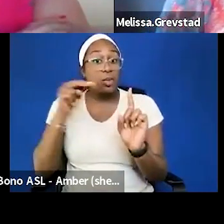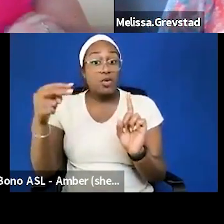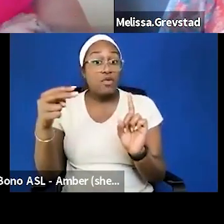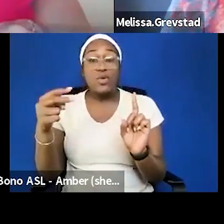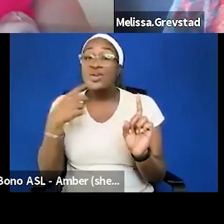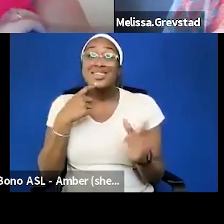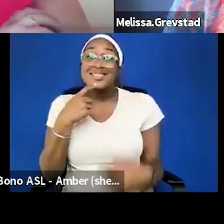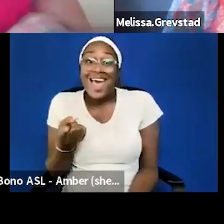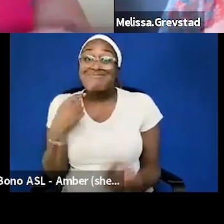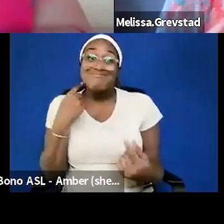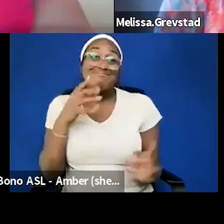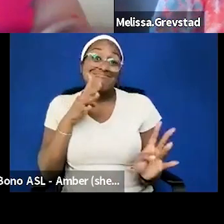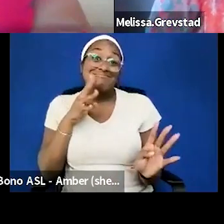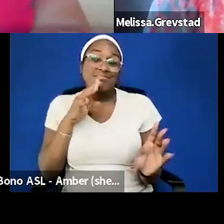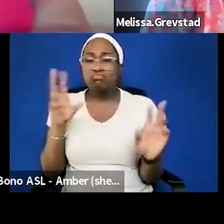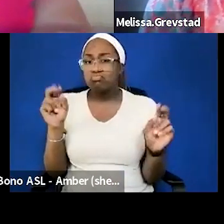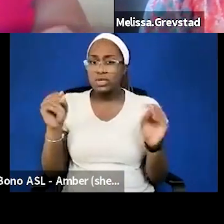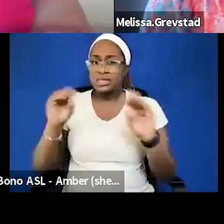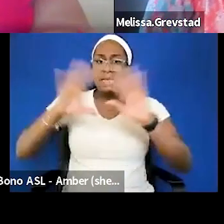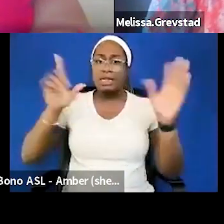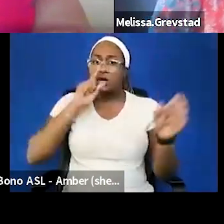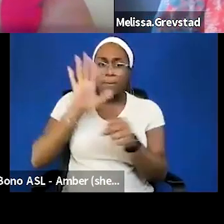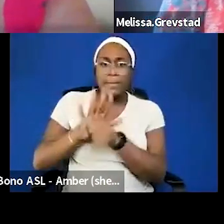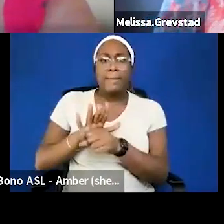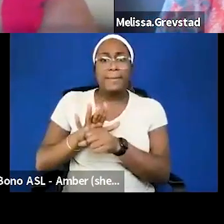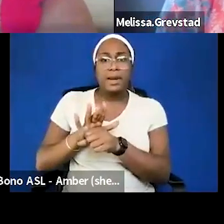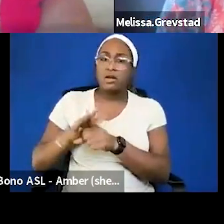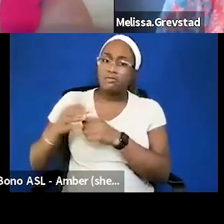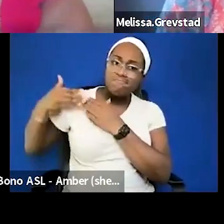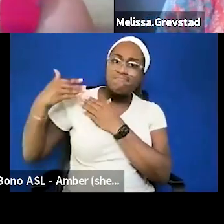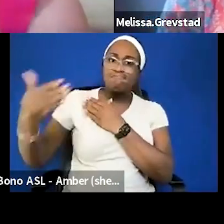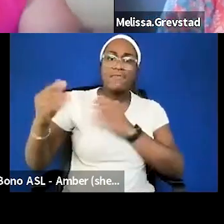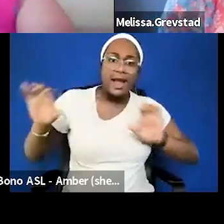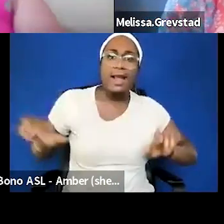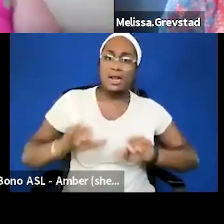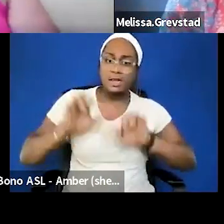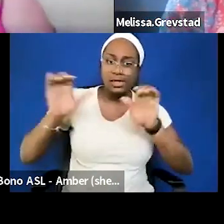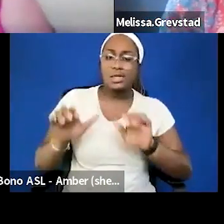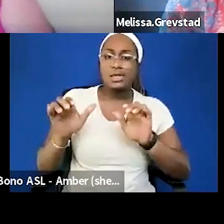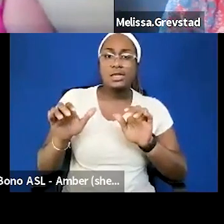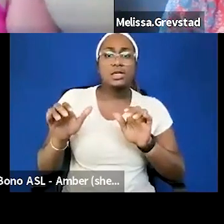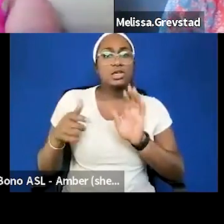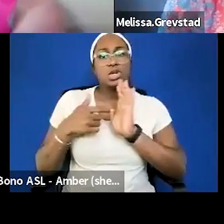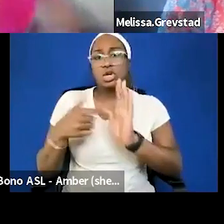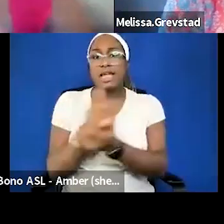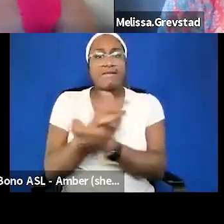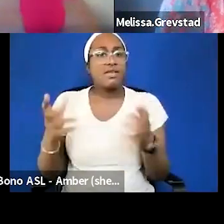But there's a very clear commitment and long term action that underpins everything that we do as well.